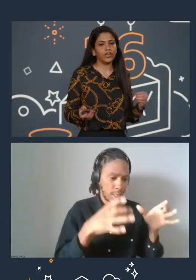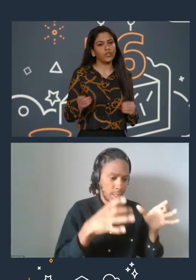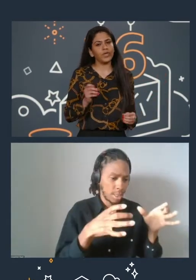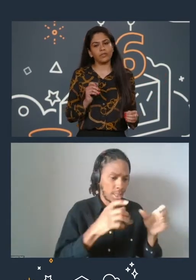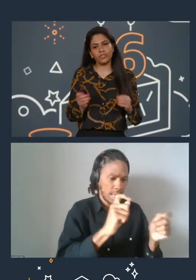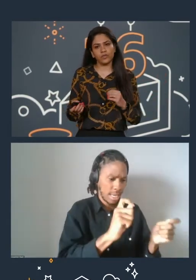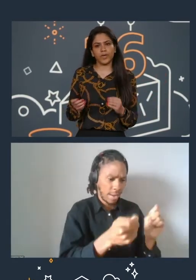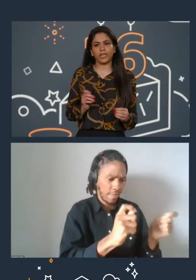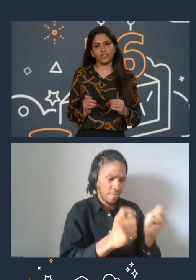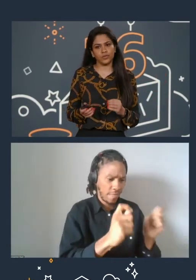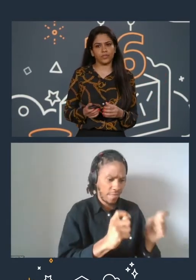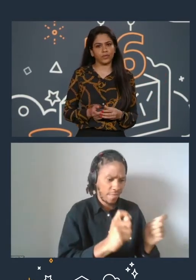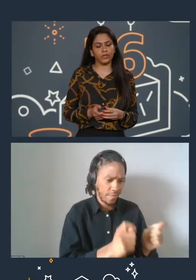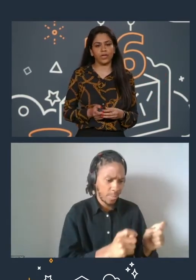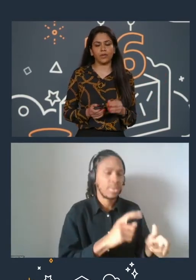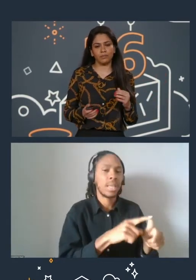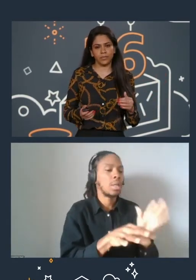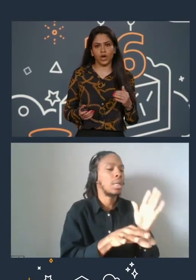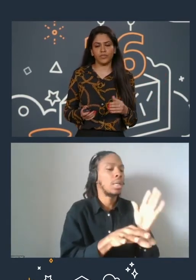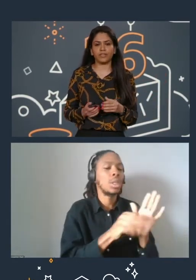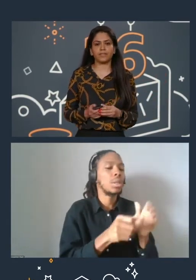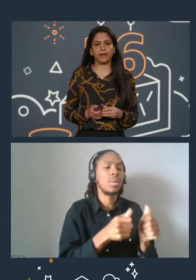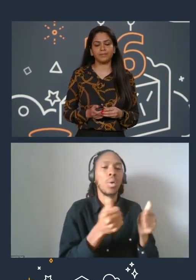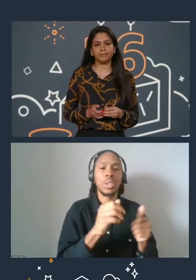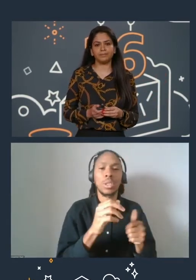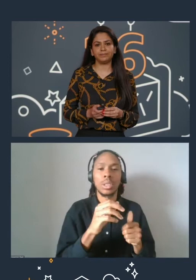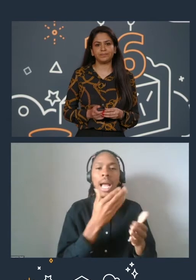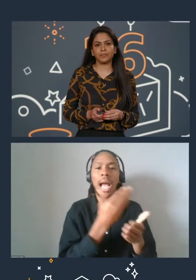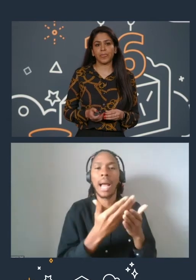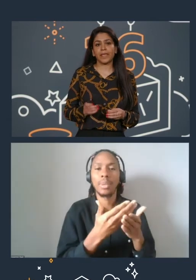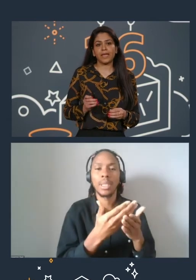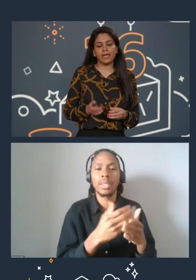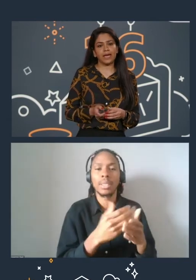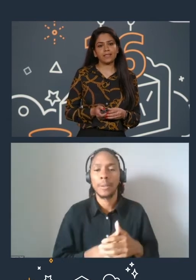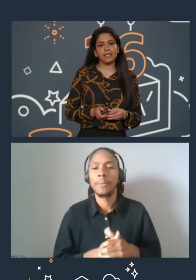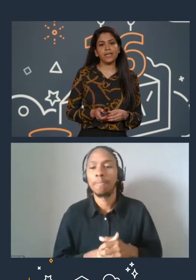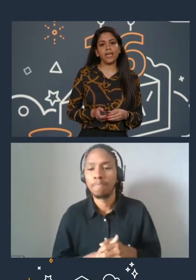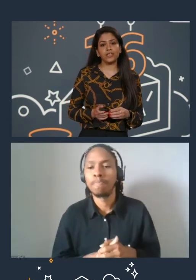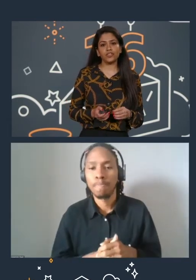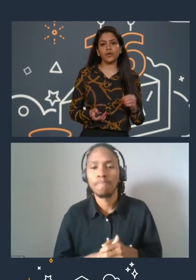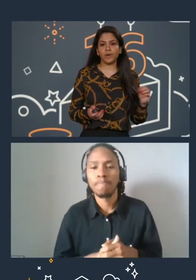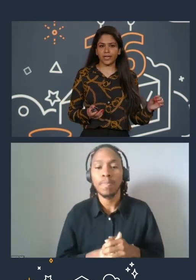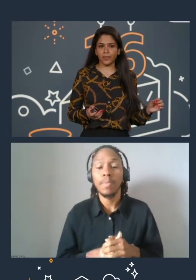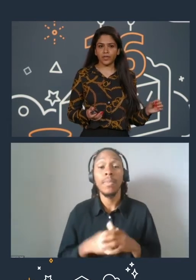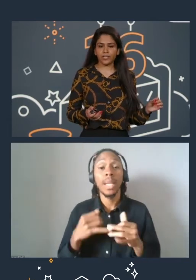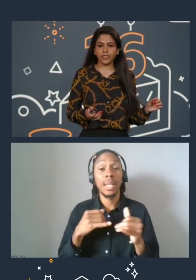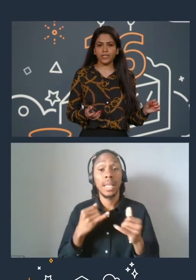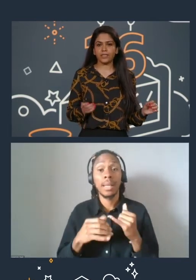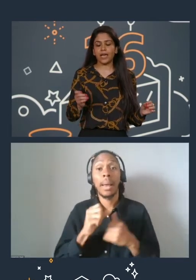you'll be able to pick and choose the objects there. Lastly, ensure bucket policies